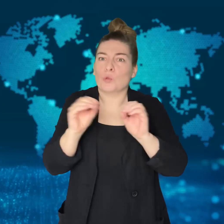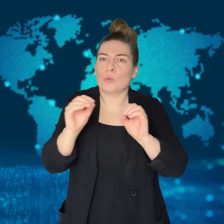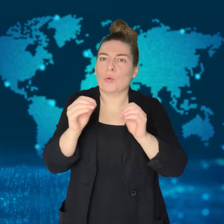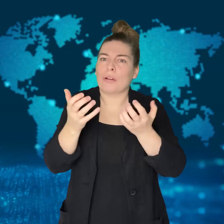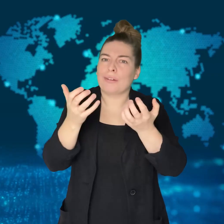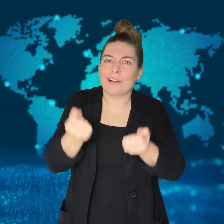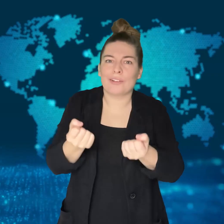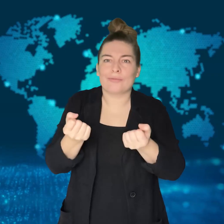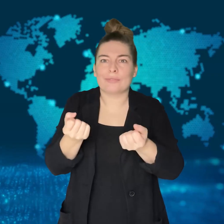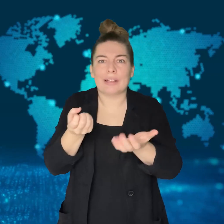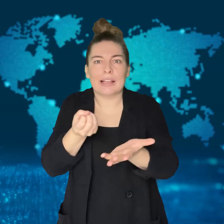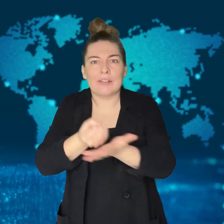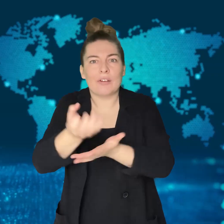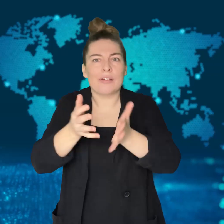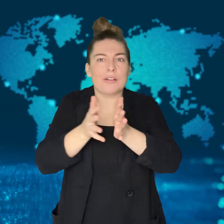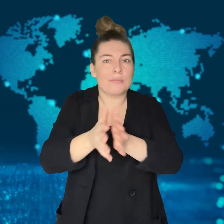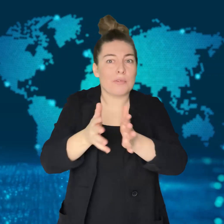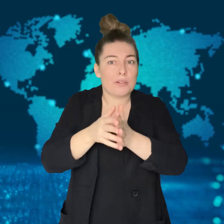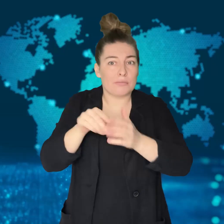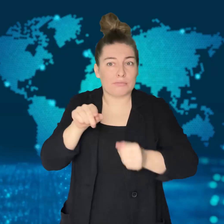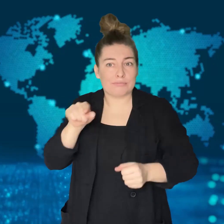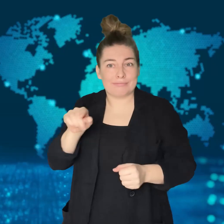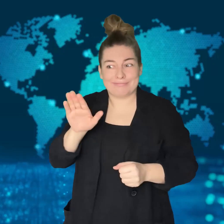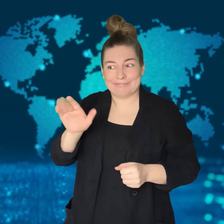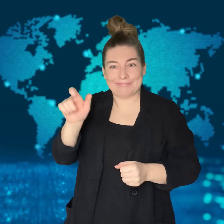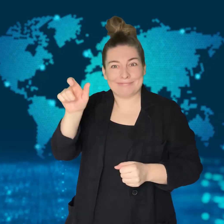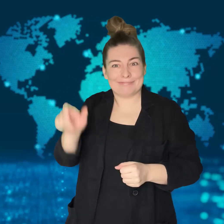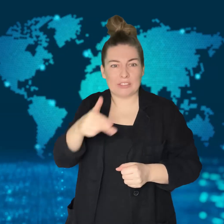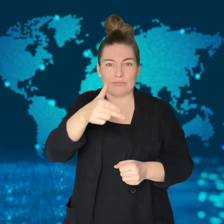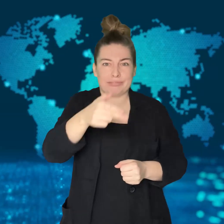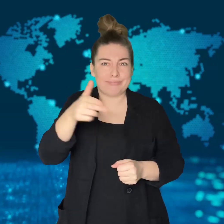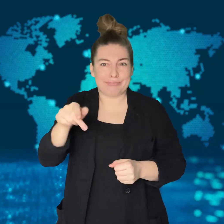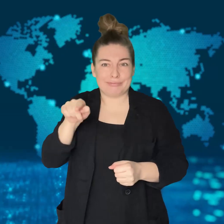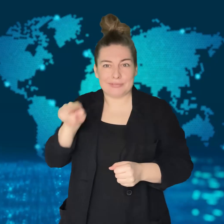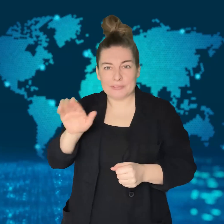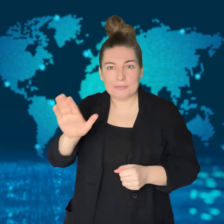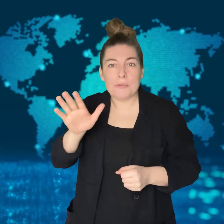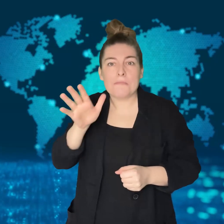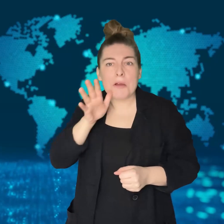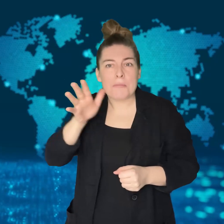and that there is no confirmed link to